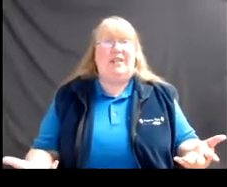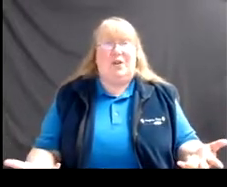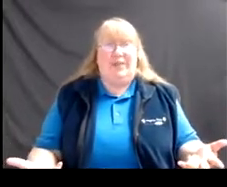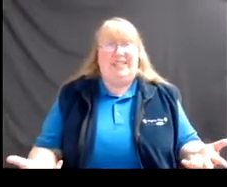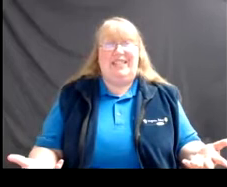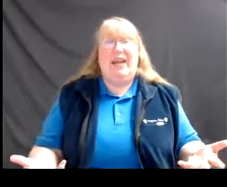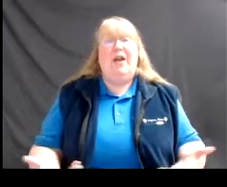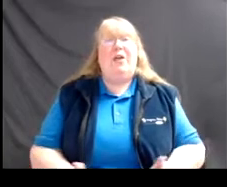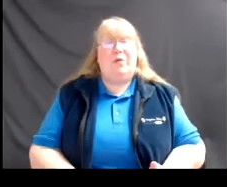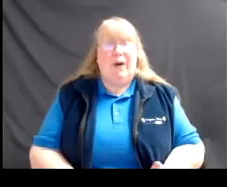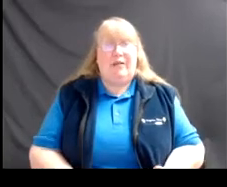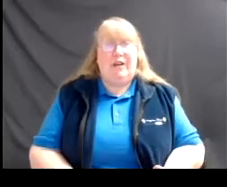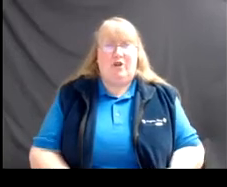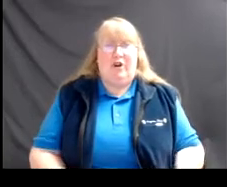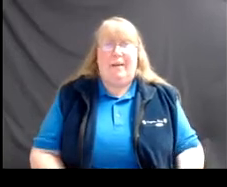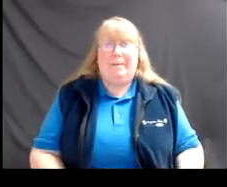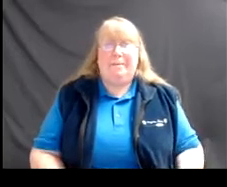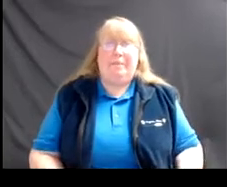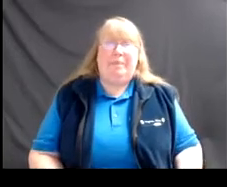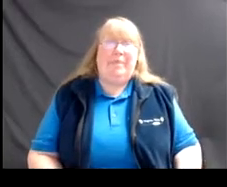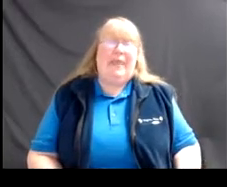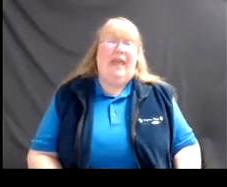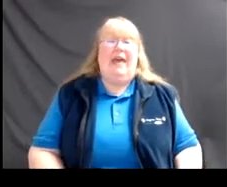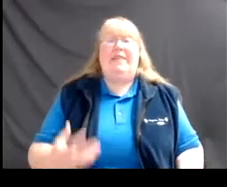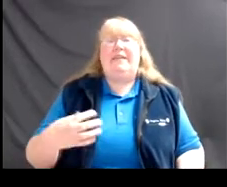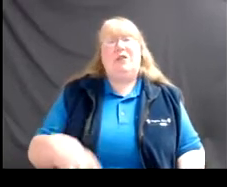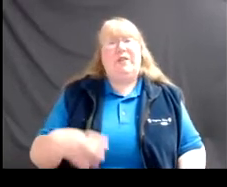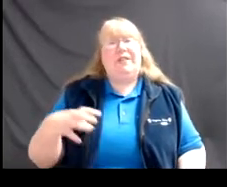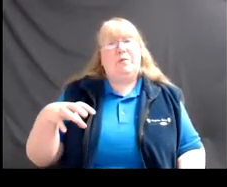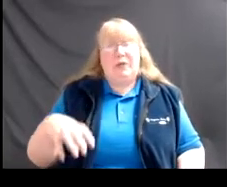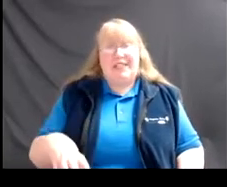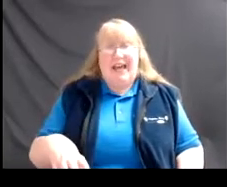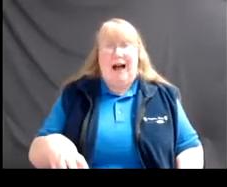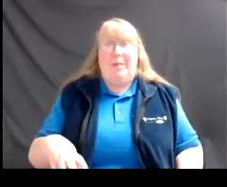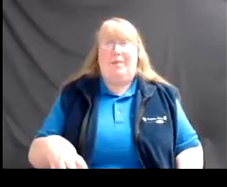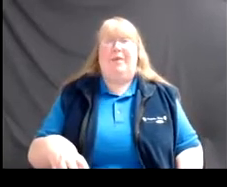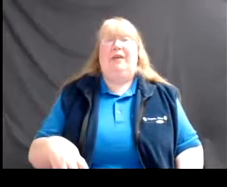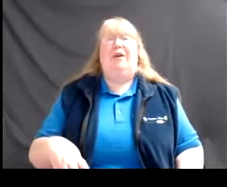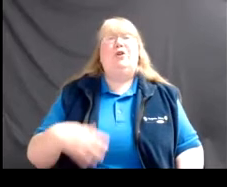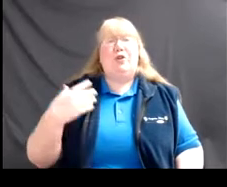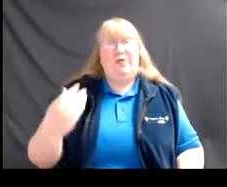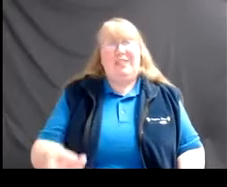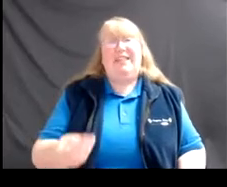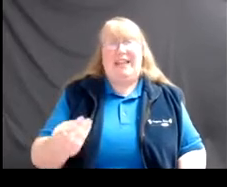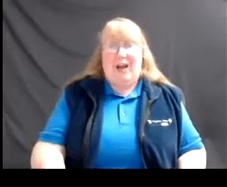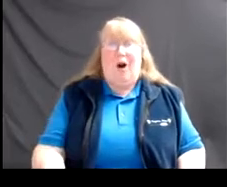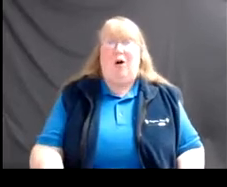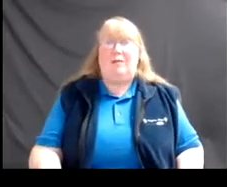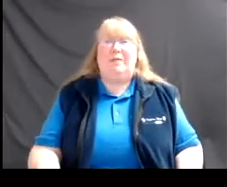Services throughout the country. And these services were set up to facilitate calls